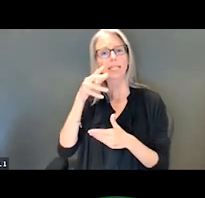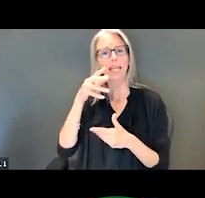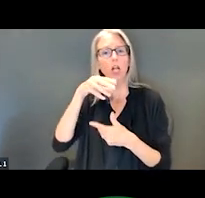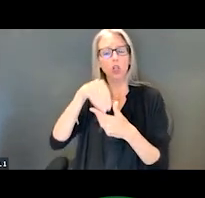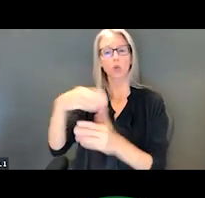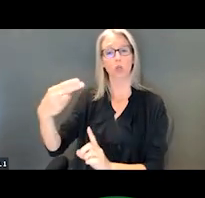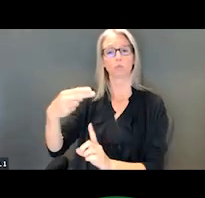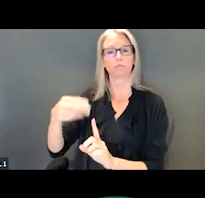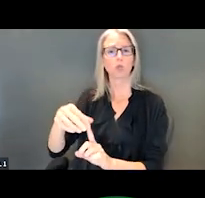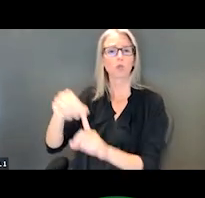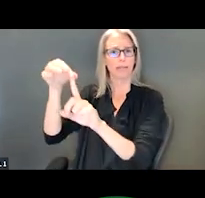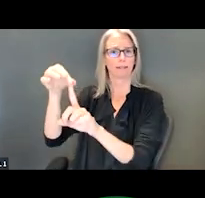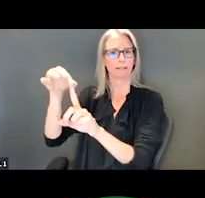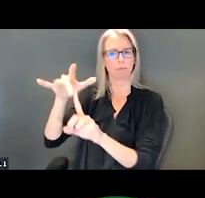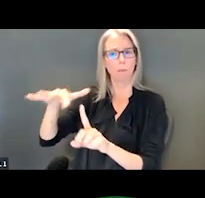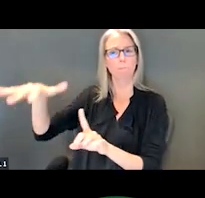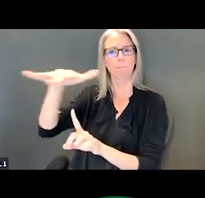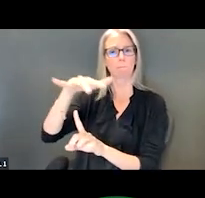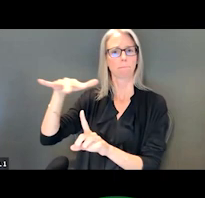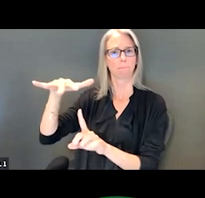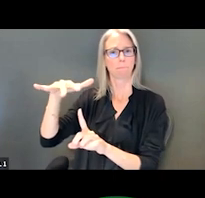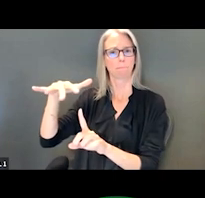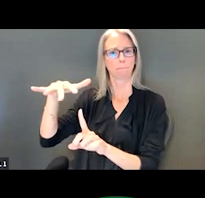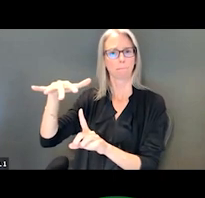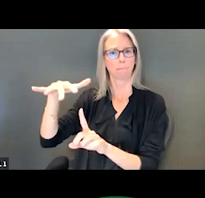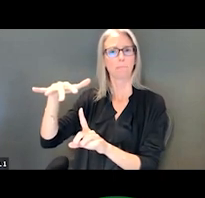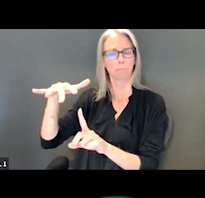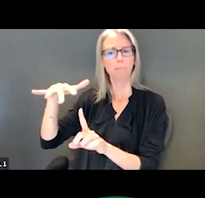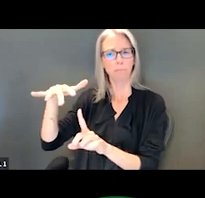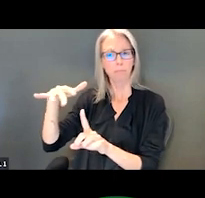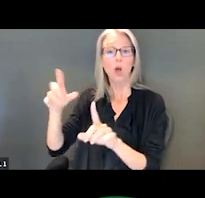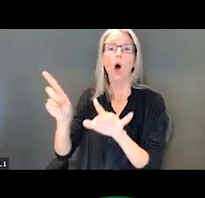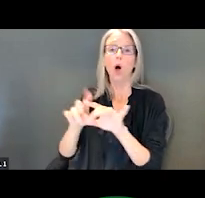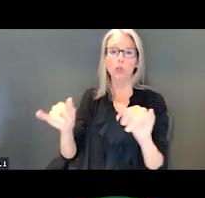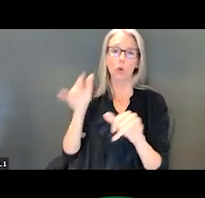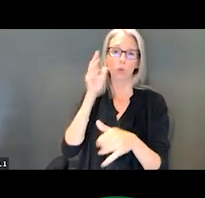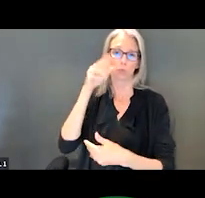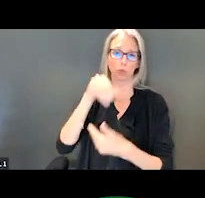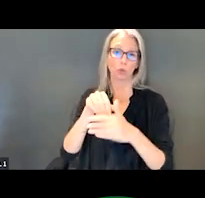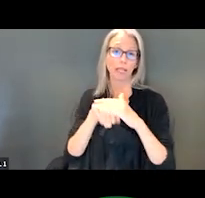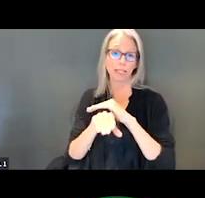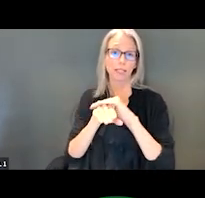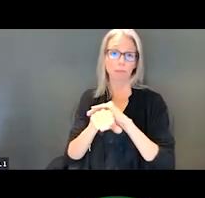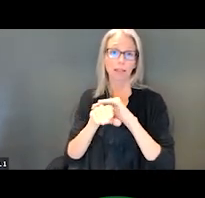and engineering. Alright guys, I think that is all we have time for today in order to stay on track.